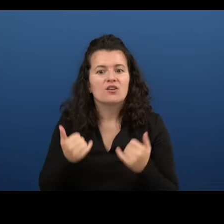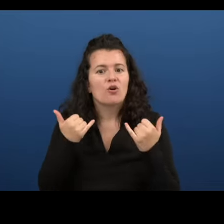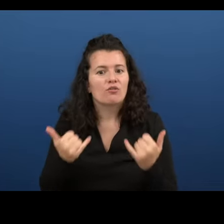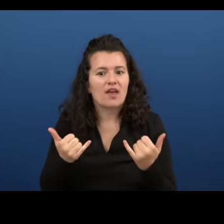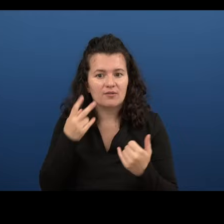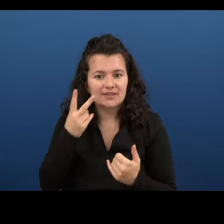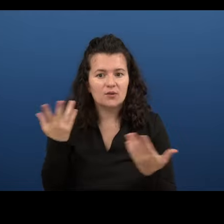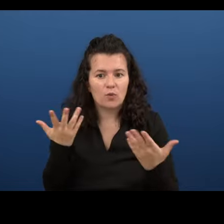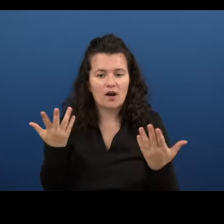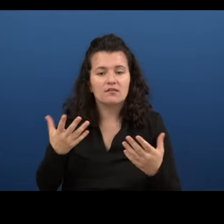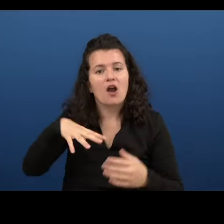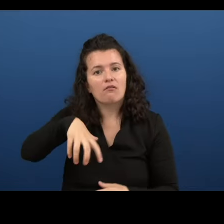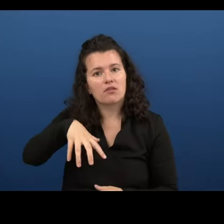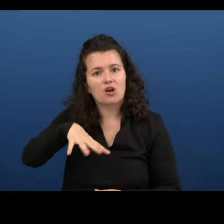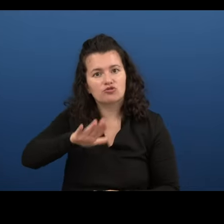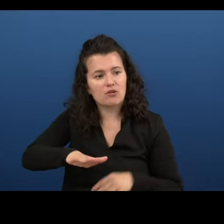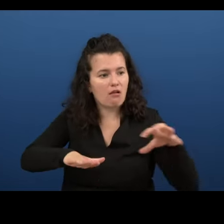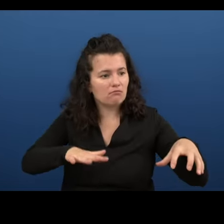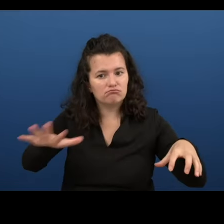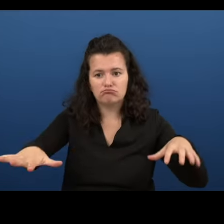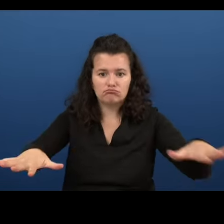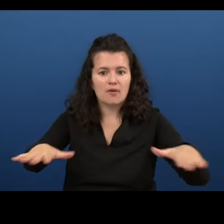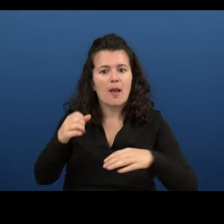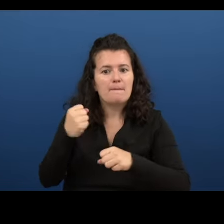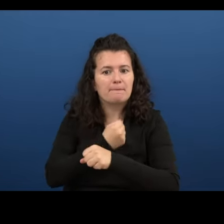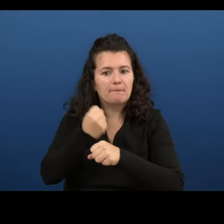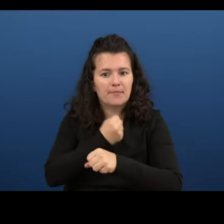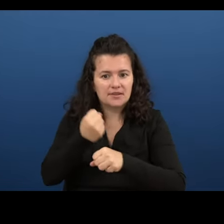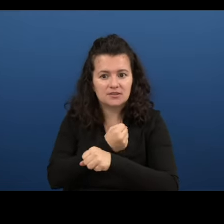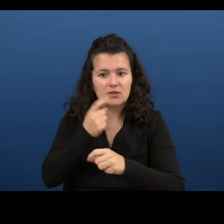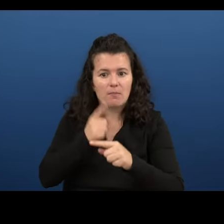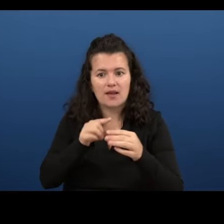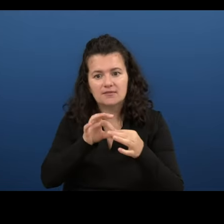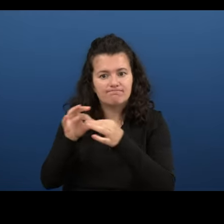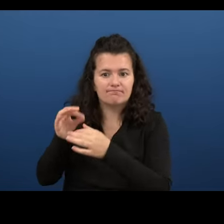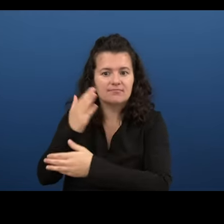11:31:22 In the previous session already mentioned that they are members of National Business